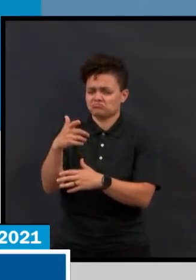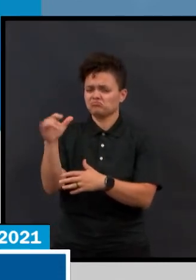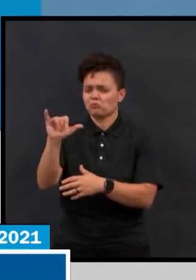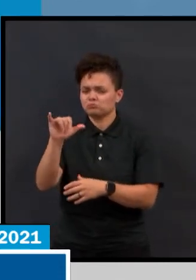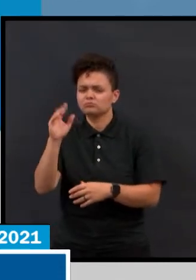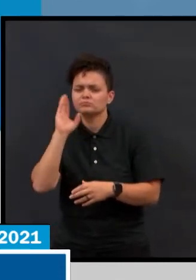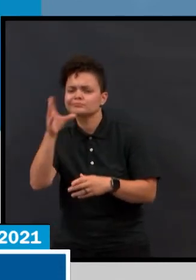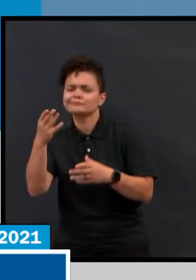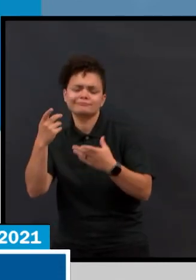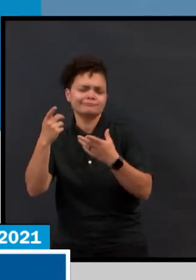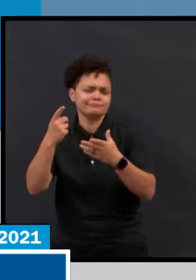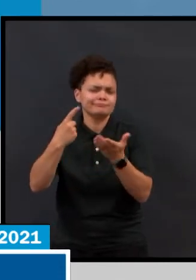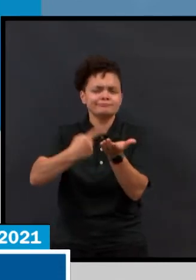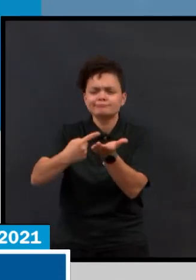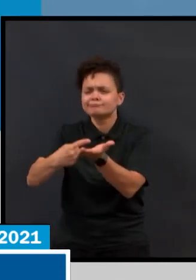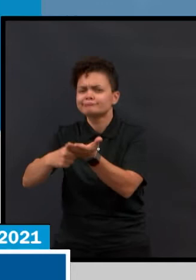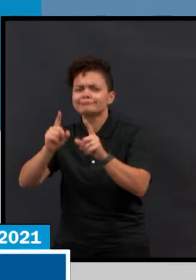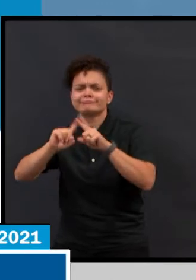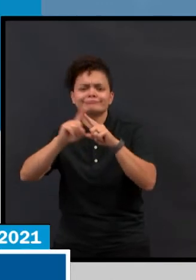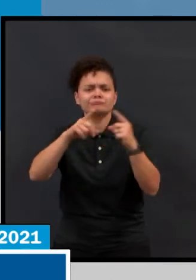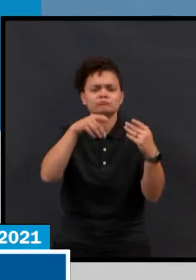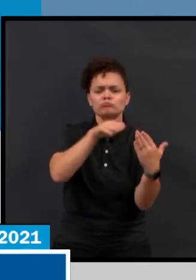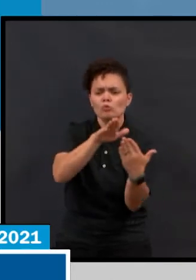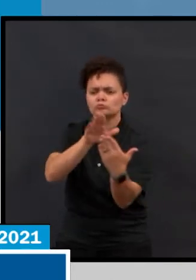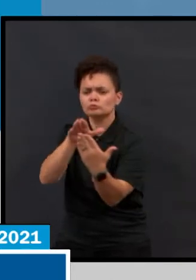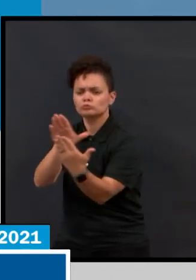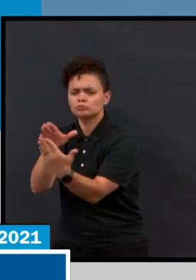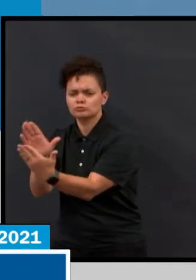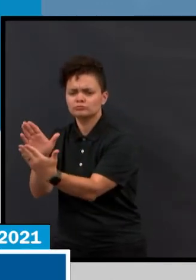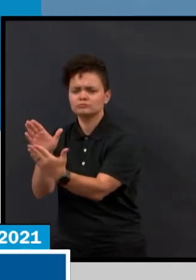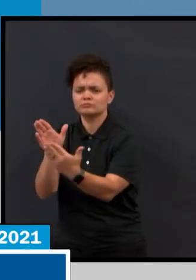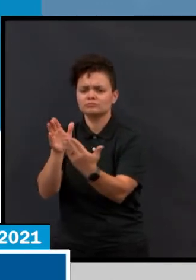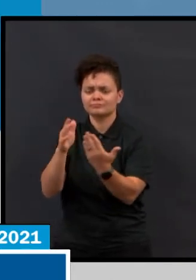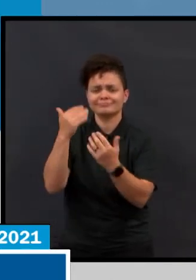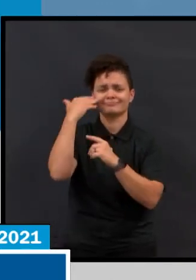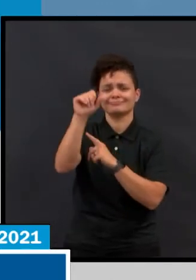uh you've heard about our stars program as well of our our co-responder program